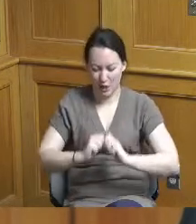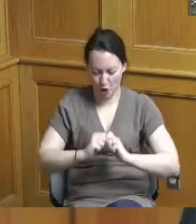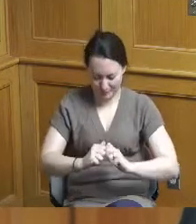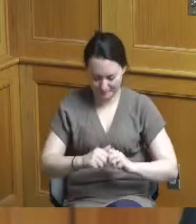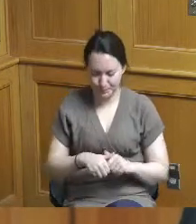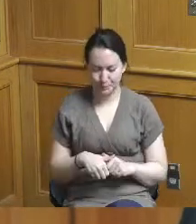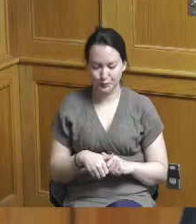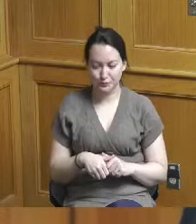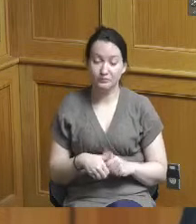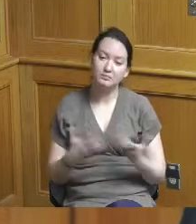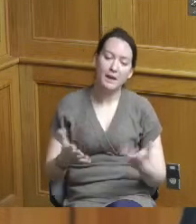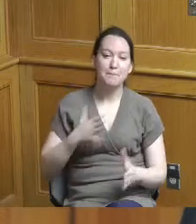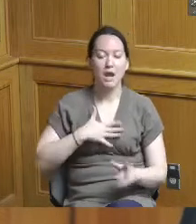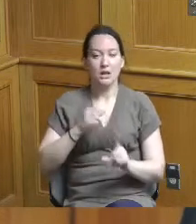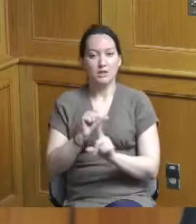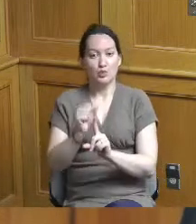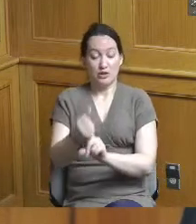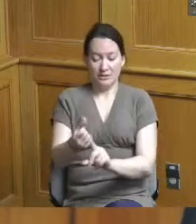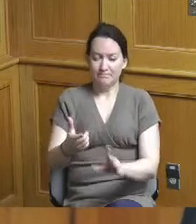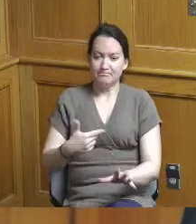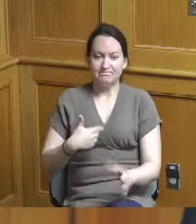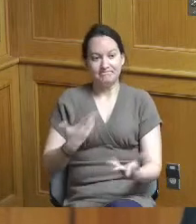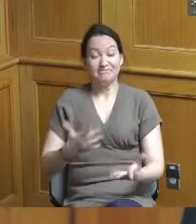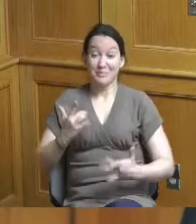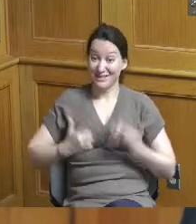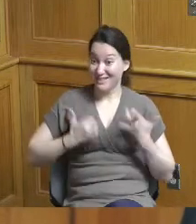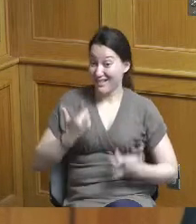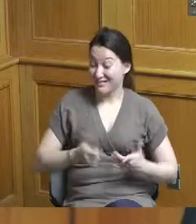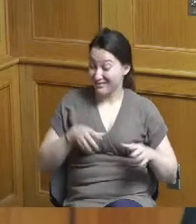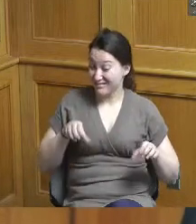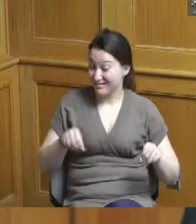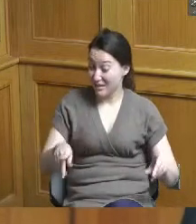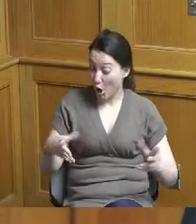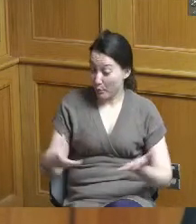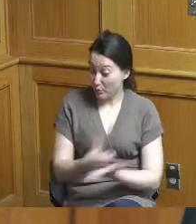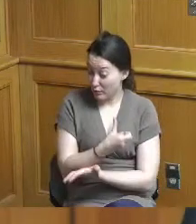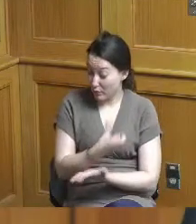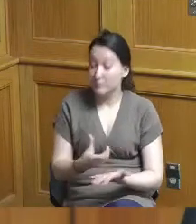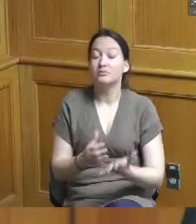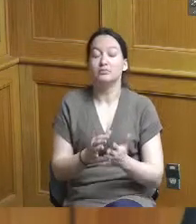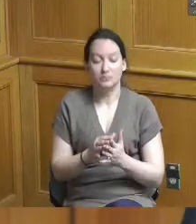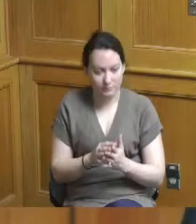so that's kind of where I sit on this I'm I'm excited about the opportunities here a lot a